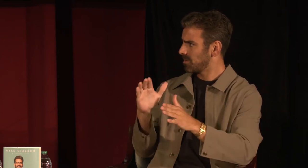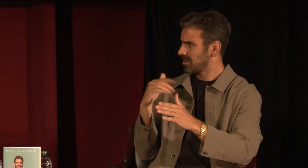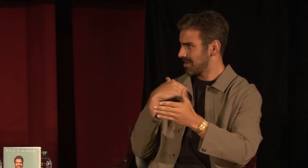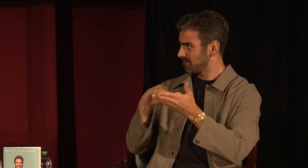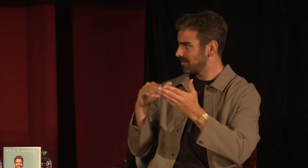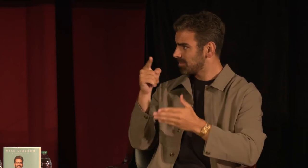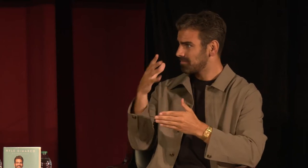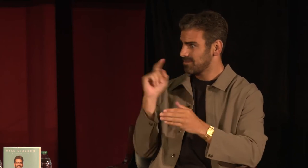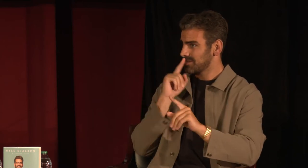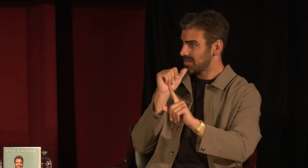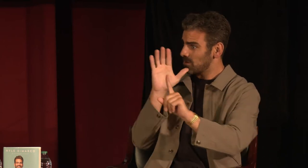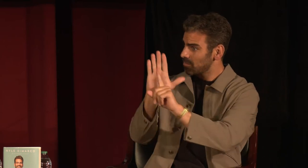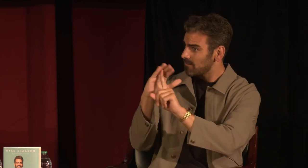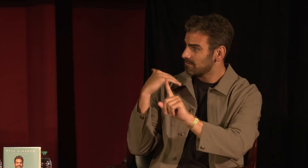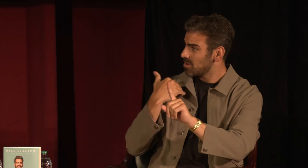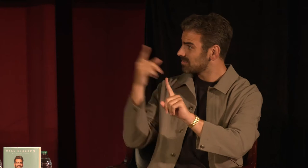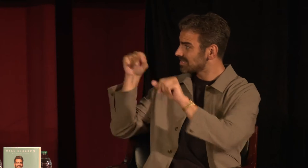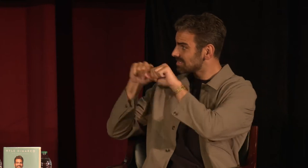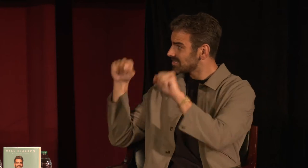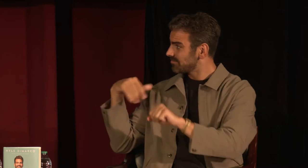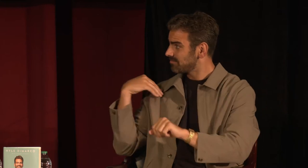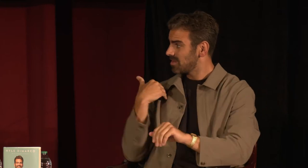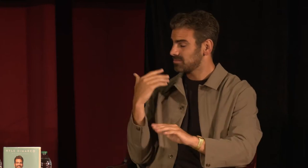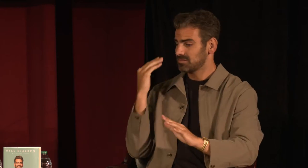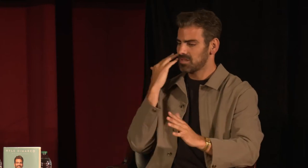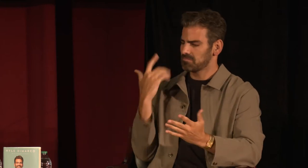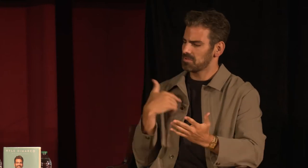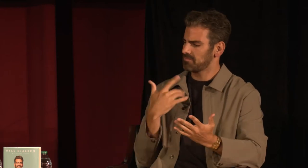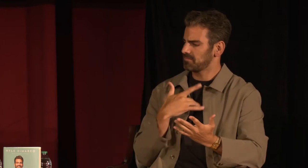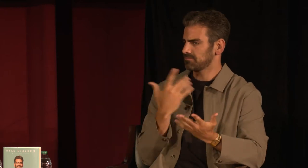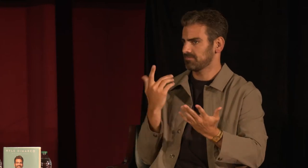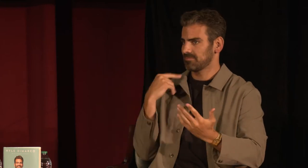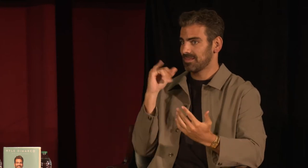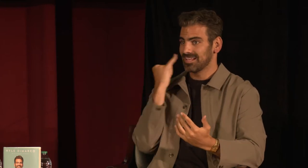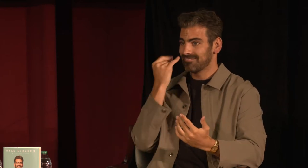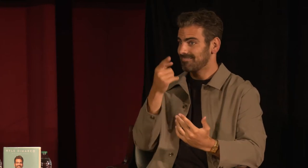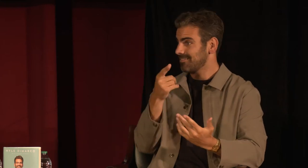like I wanted to, of course, frame him in the right light and show that this was a systemic problem.